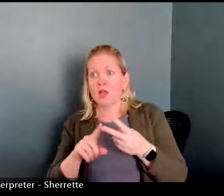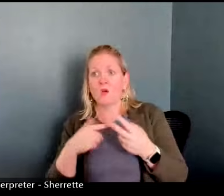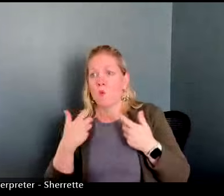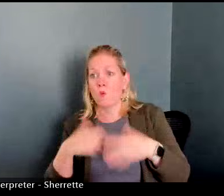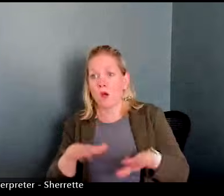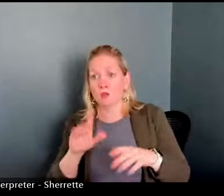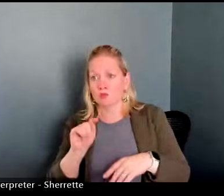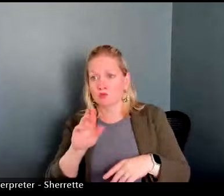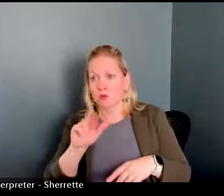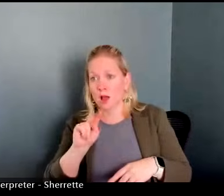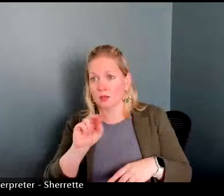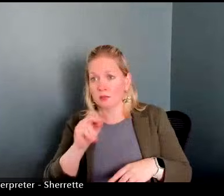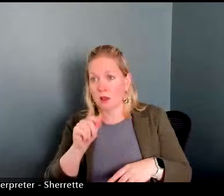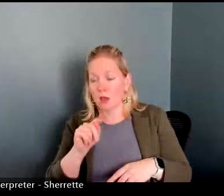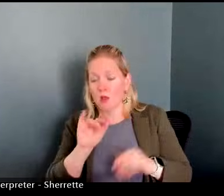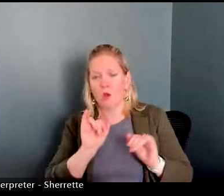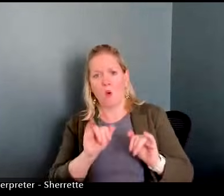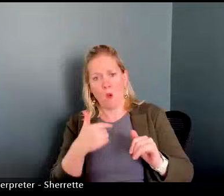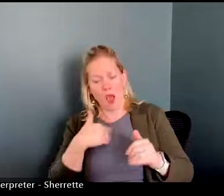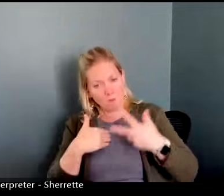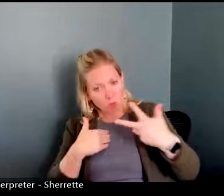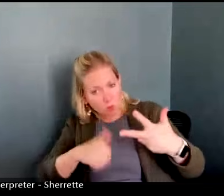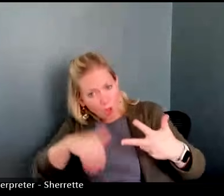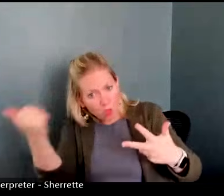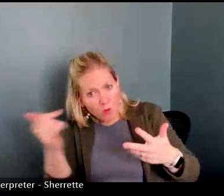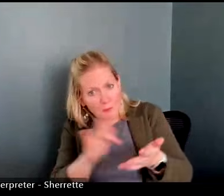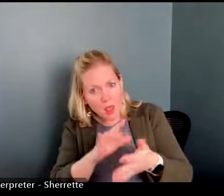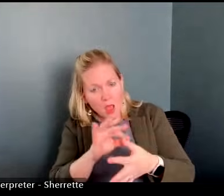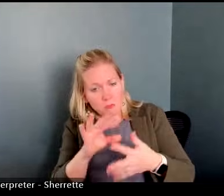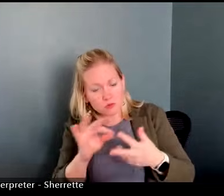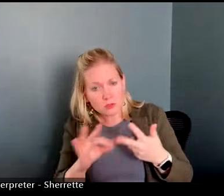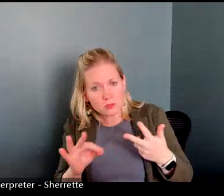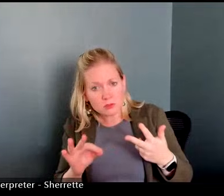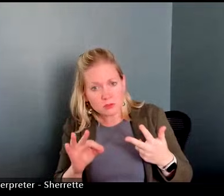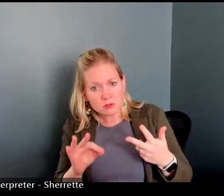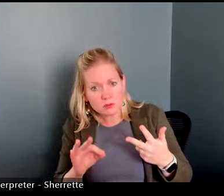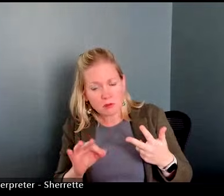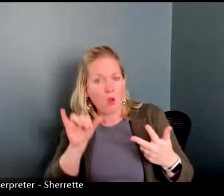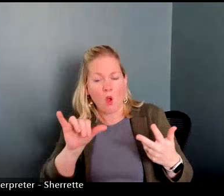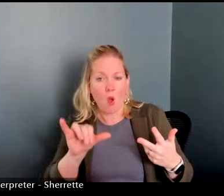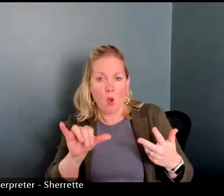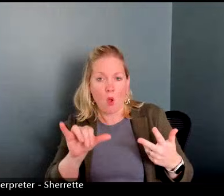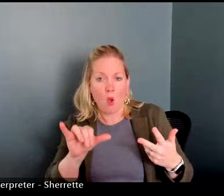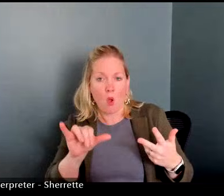And they, for the first time, learn that these three drugs can reduce the number